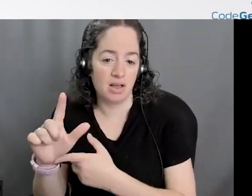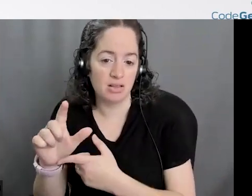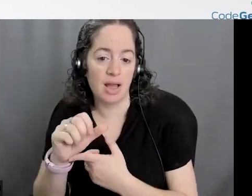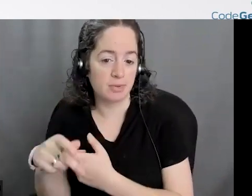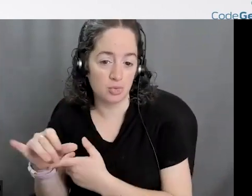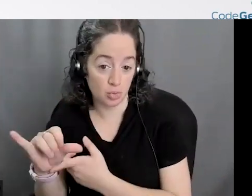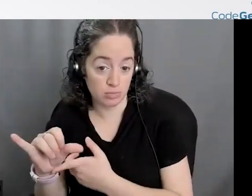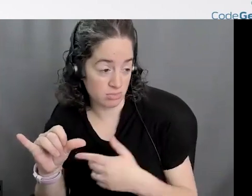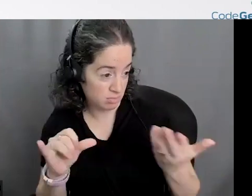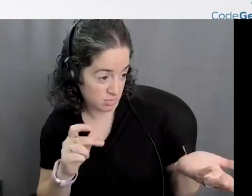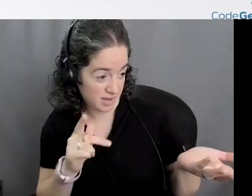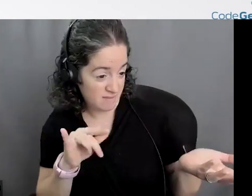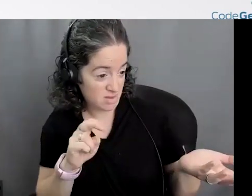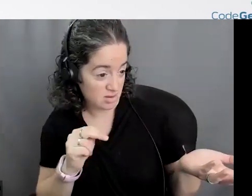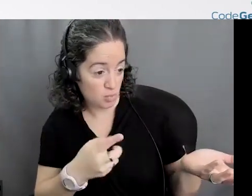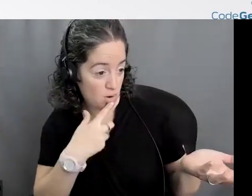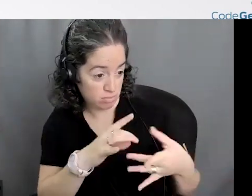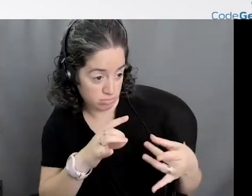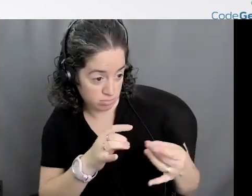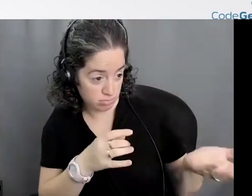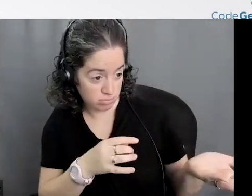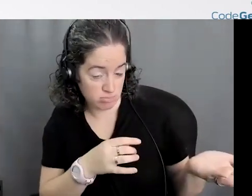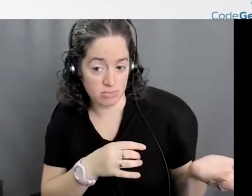Sure. Let's see. I'm a senior developer at CodeGeek.